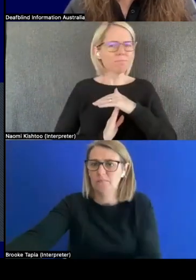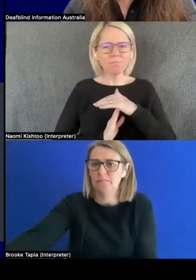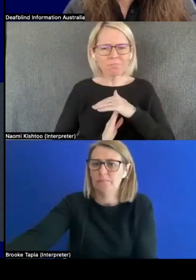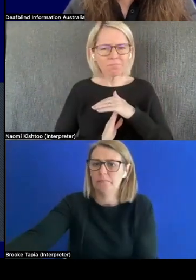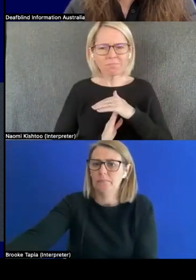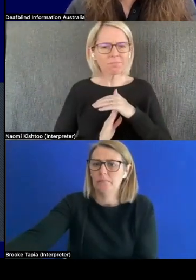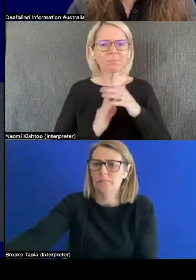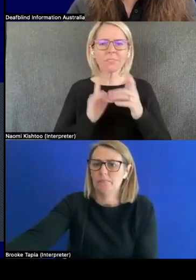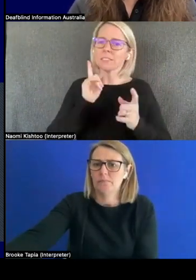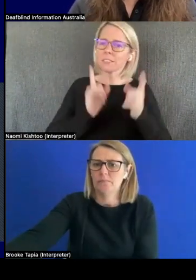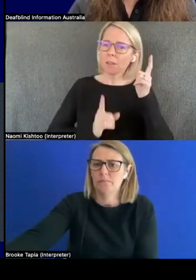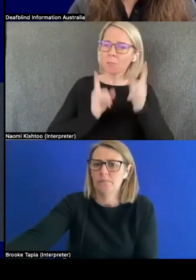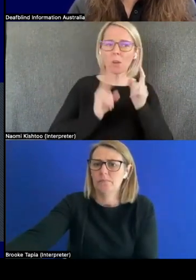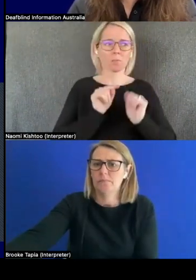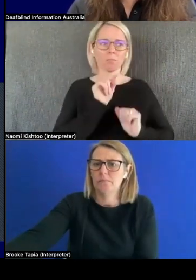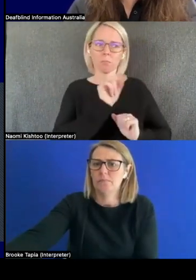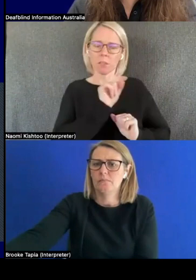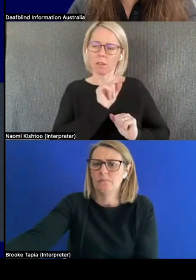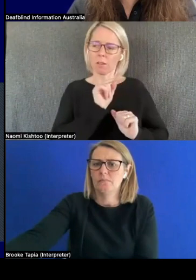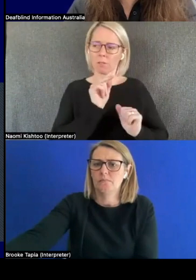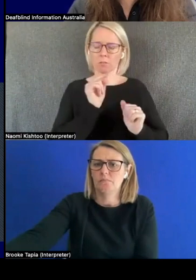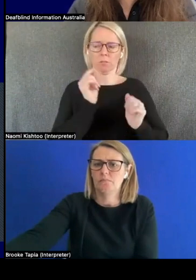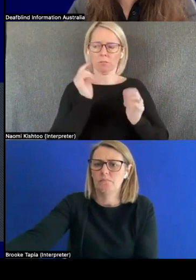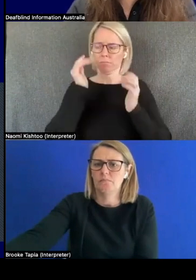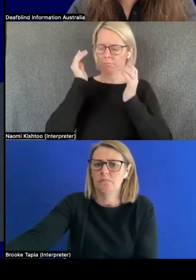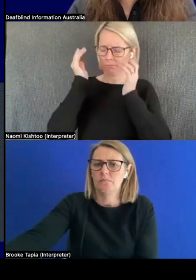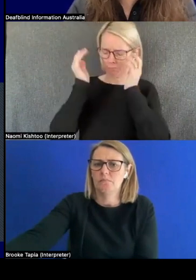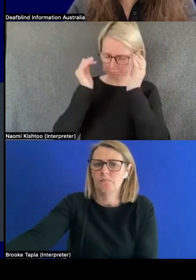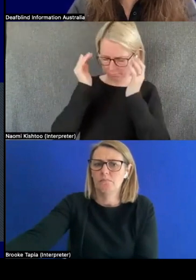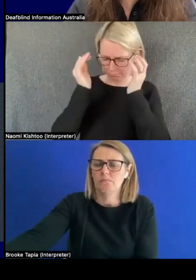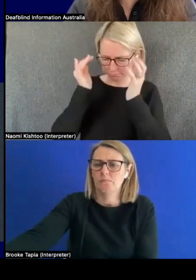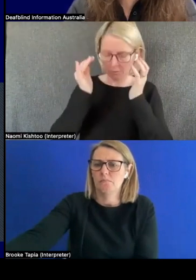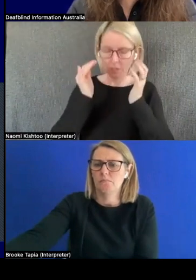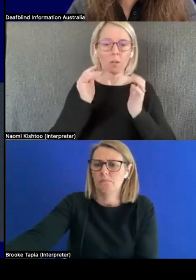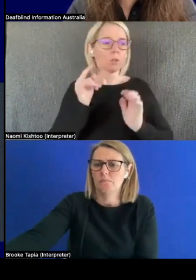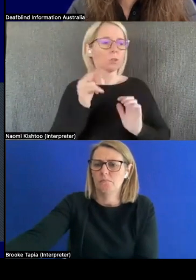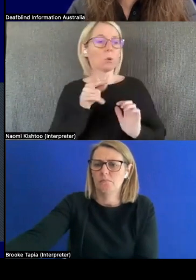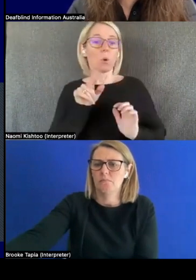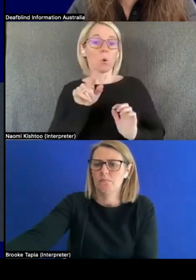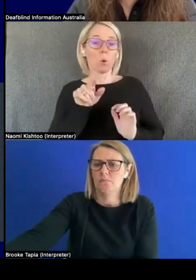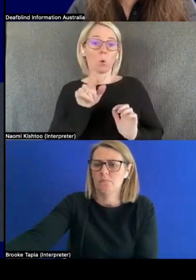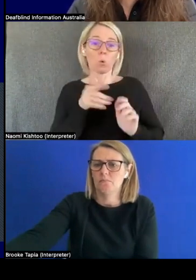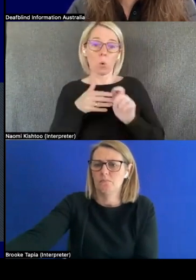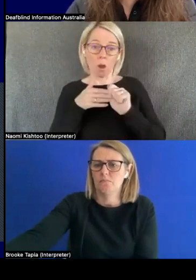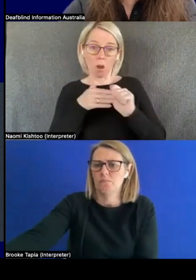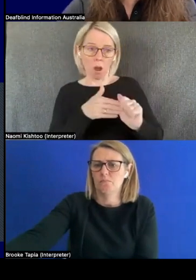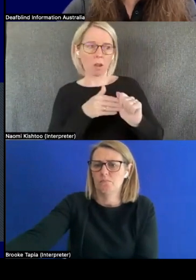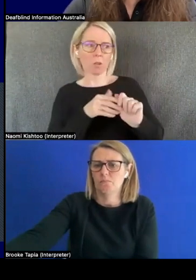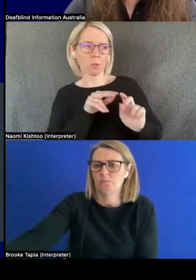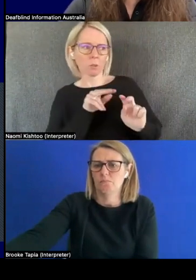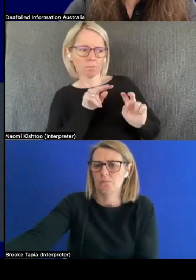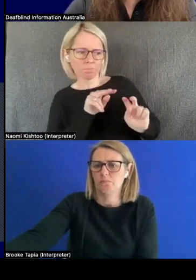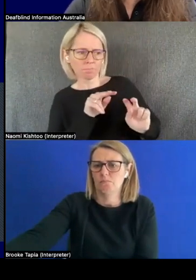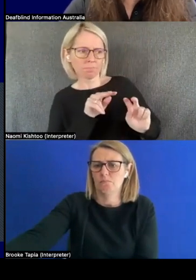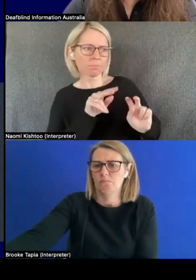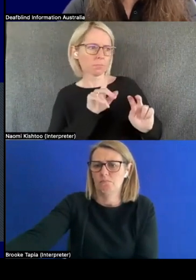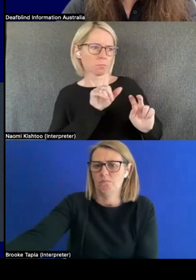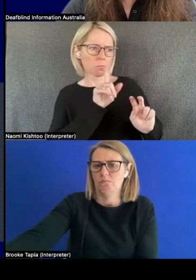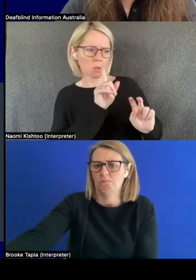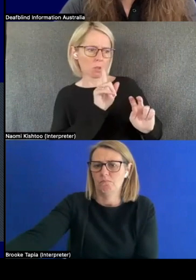or those assumptions is to pause and keep observing the person with deafblindness,